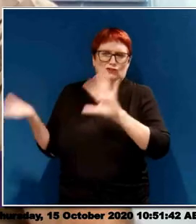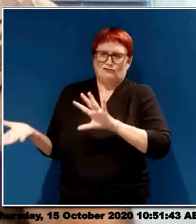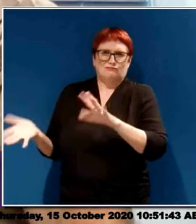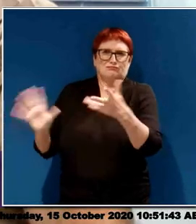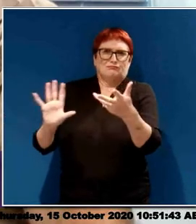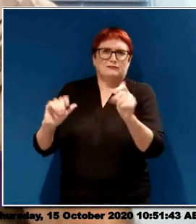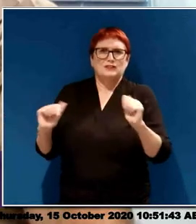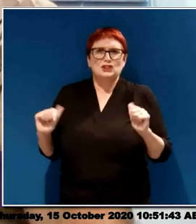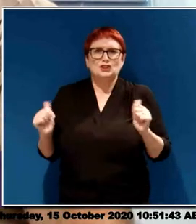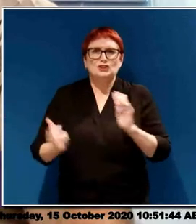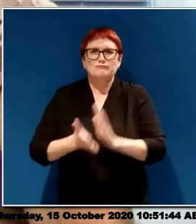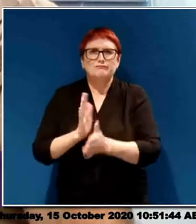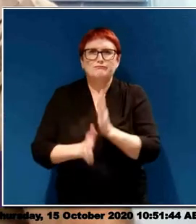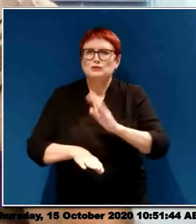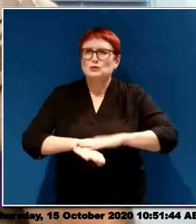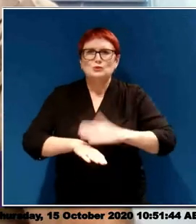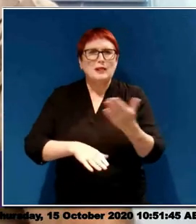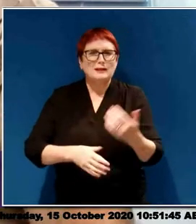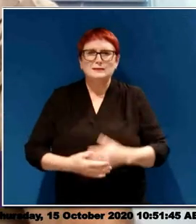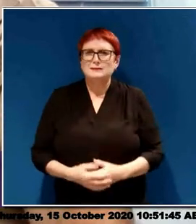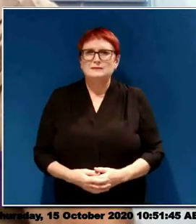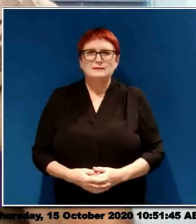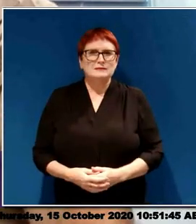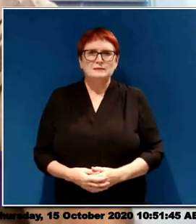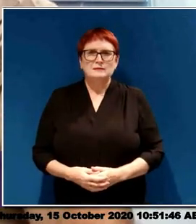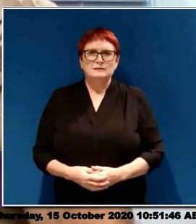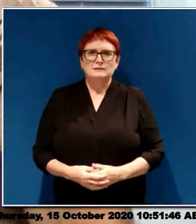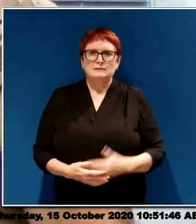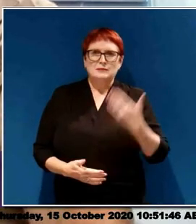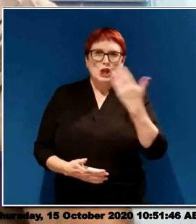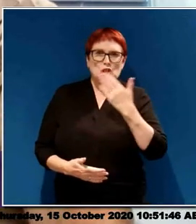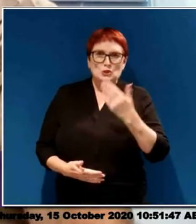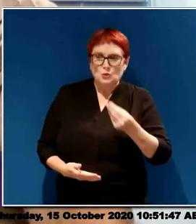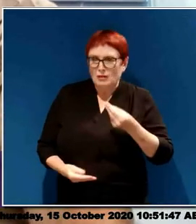So really nothing that they were doing was working, and I know that we spent -